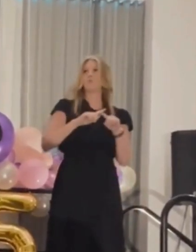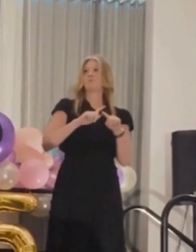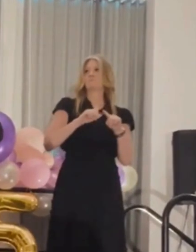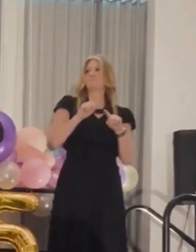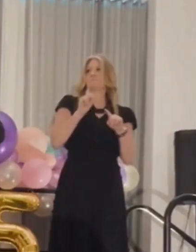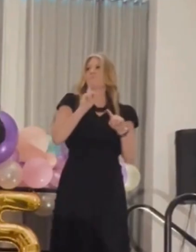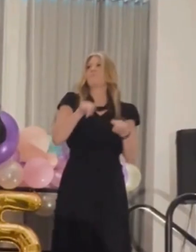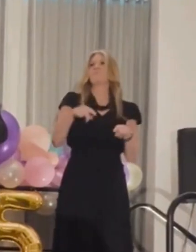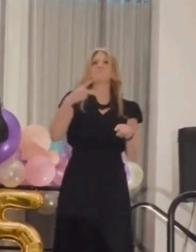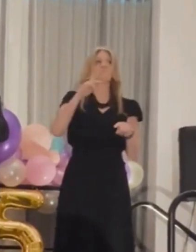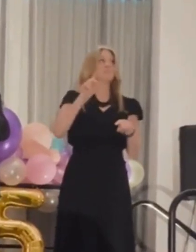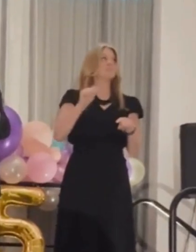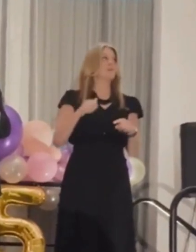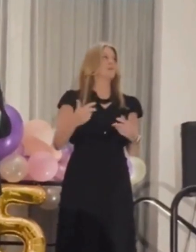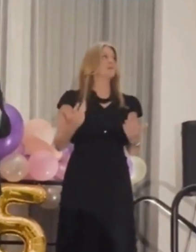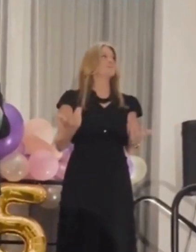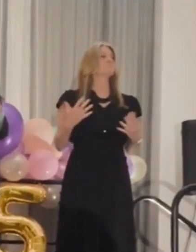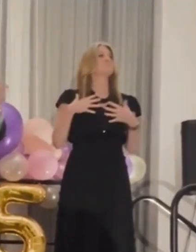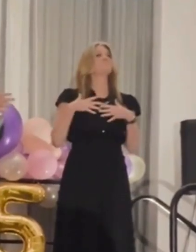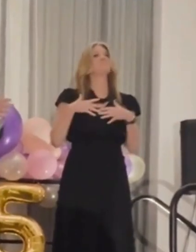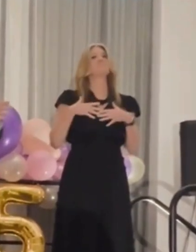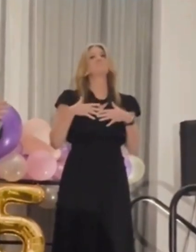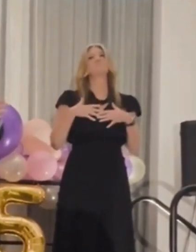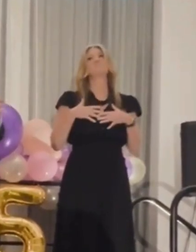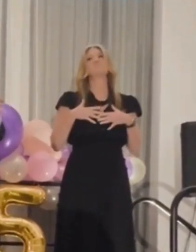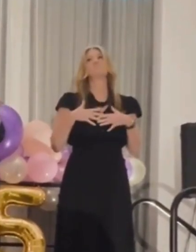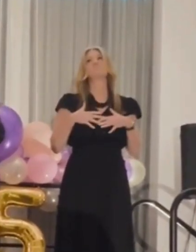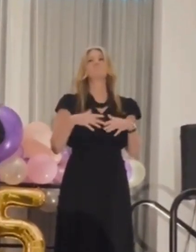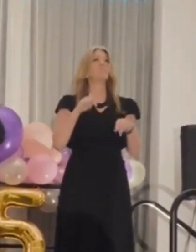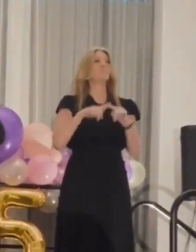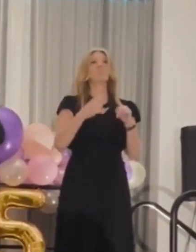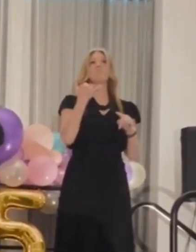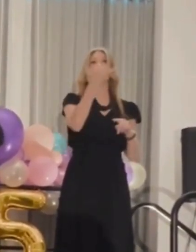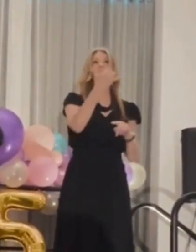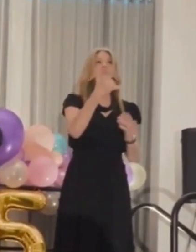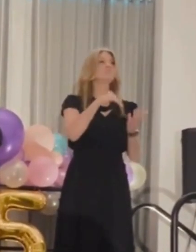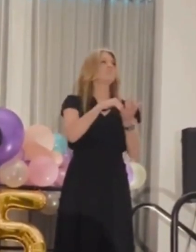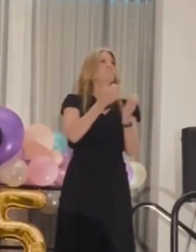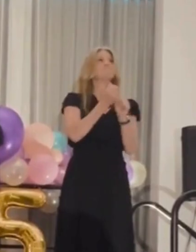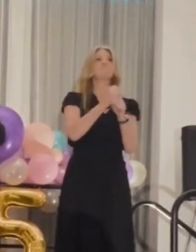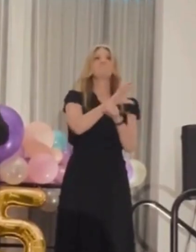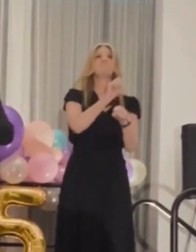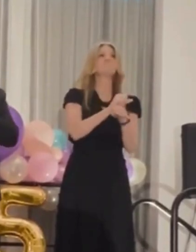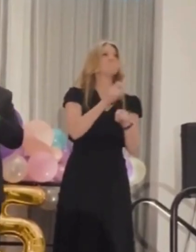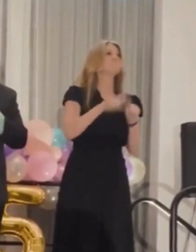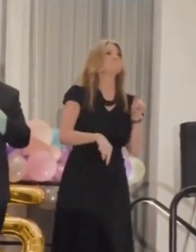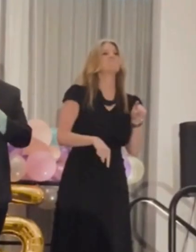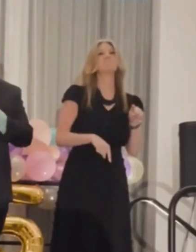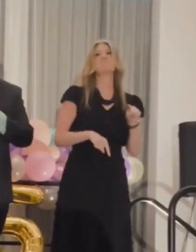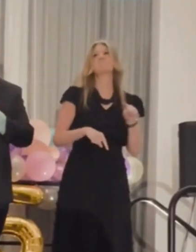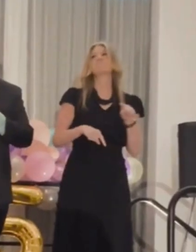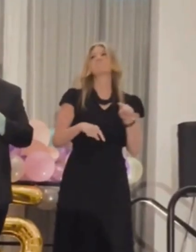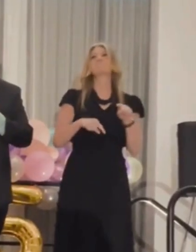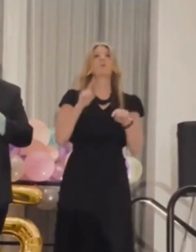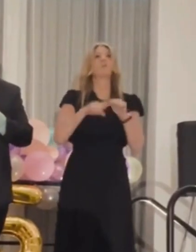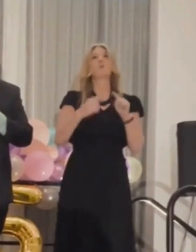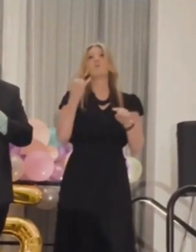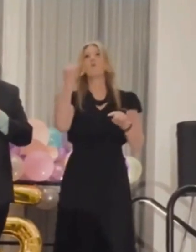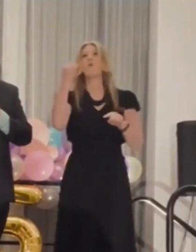That was impactful. Again, I couldn't schedule a doctor's appointment. I couldn't call and take care of bills.